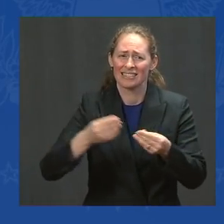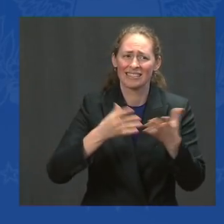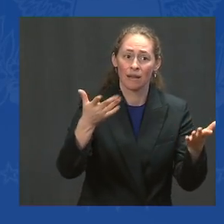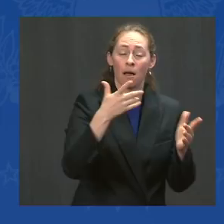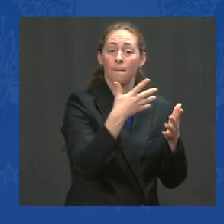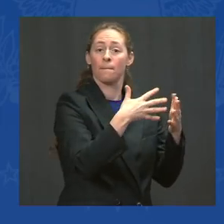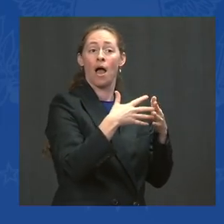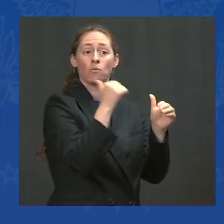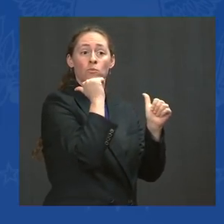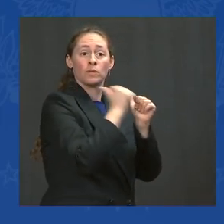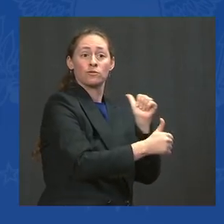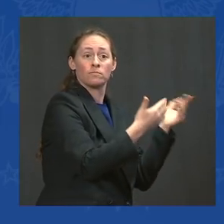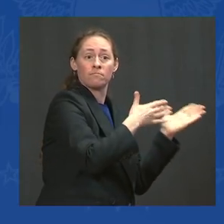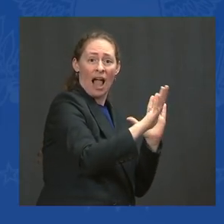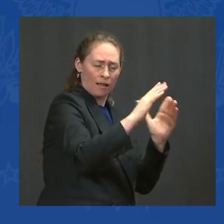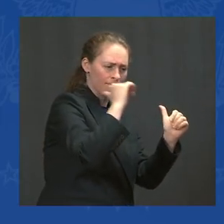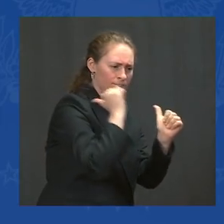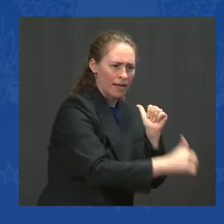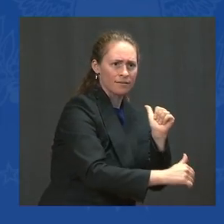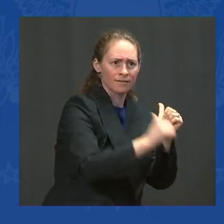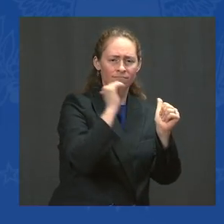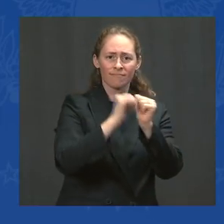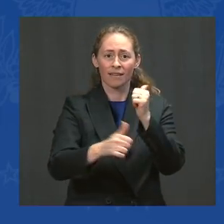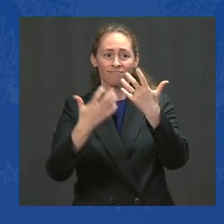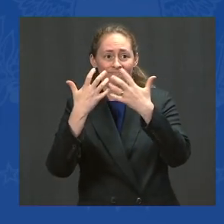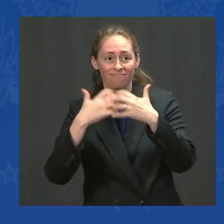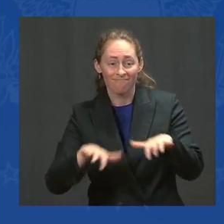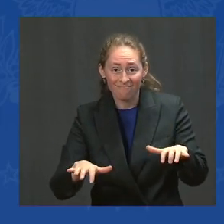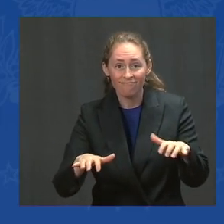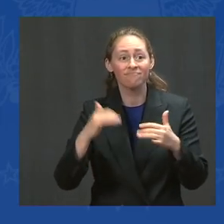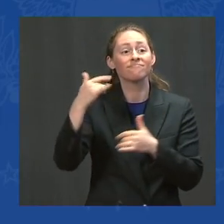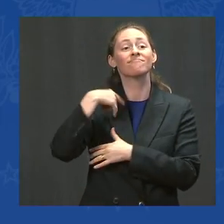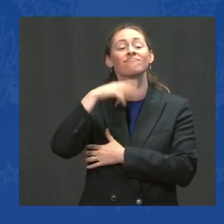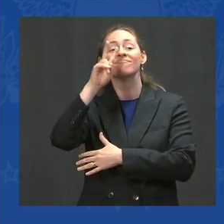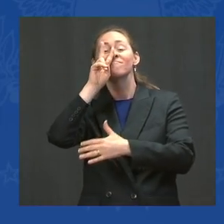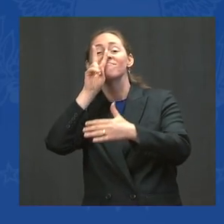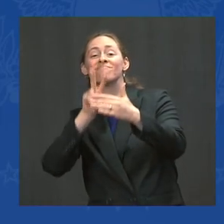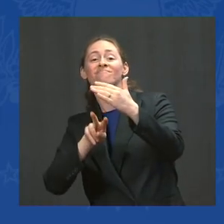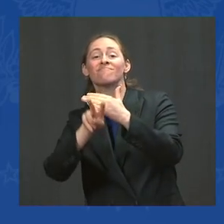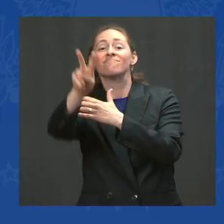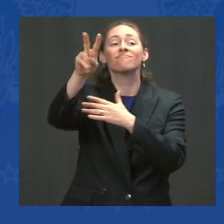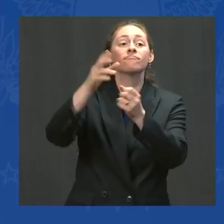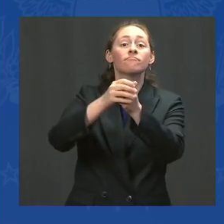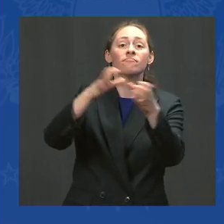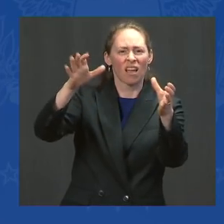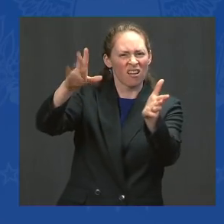And now, the forecasters have doubled their projections for growth this year in the economy to 7 percent or higher.